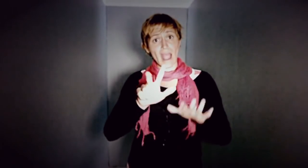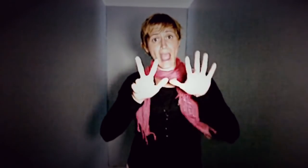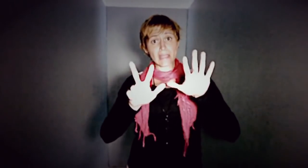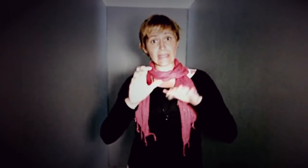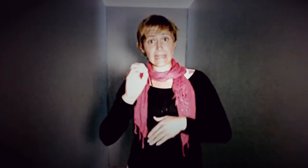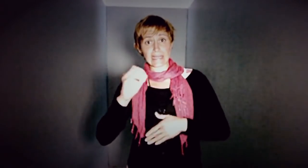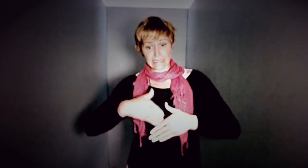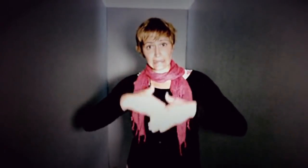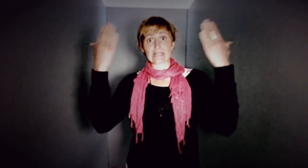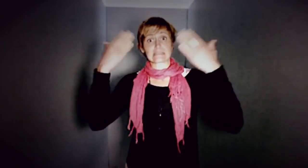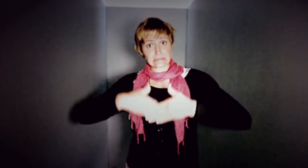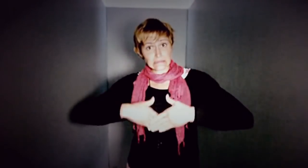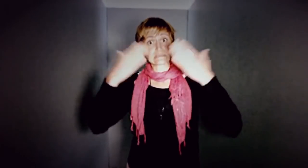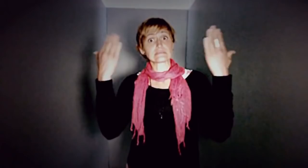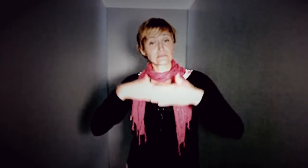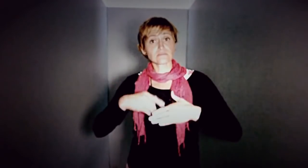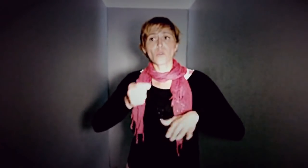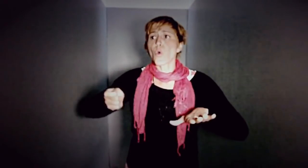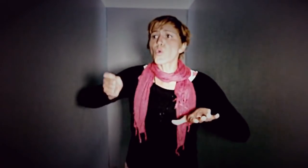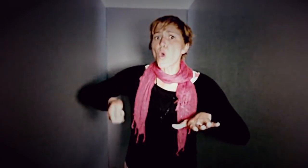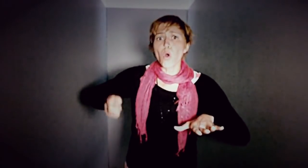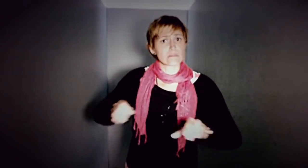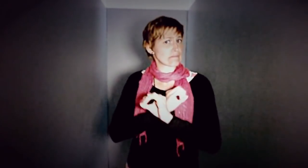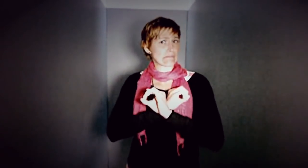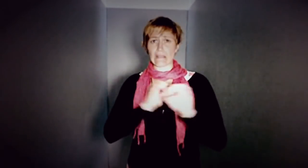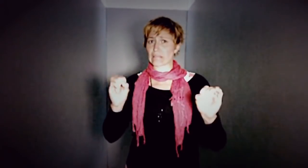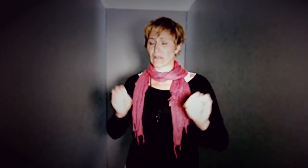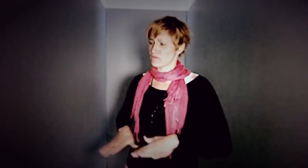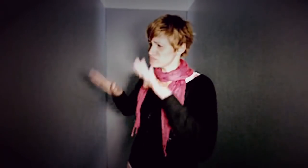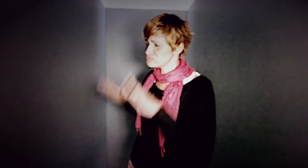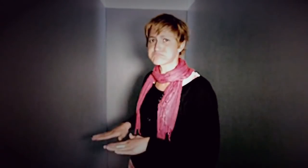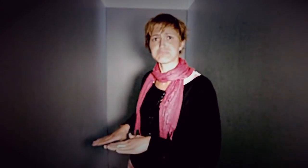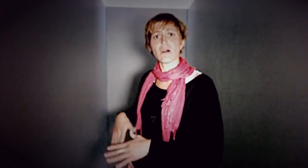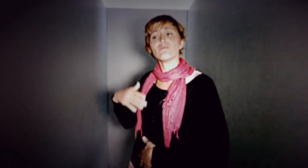of cell for 180 days without any court appearance.